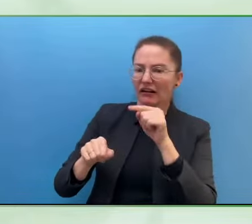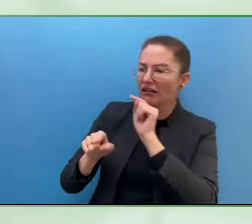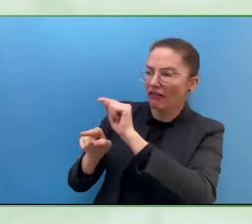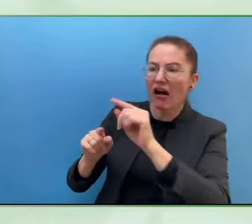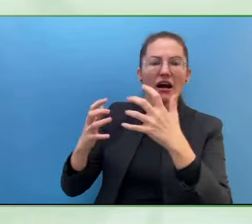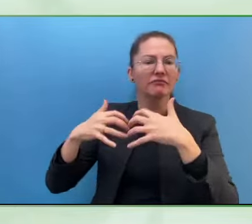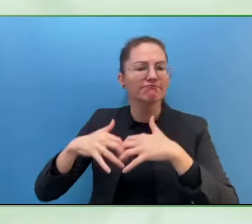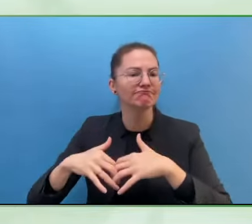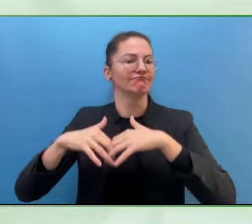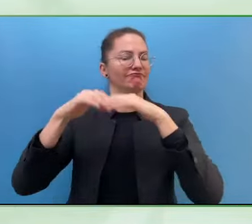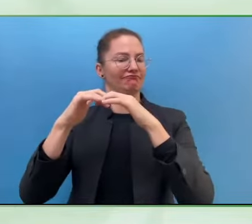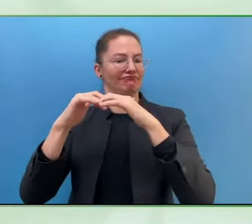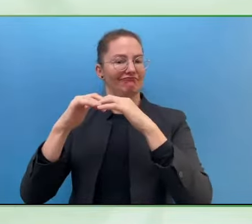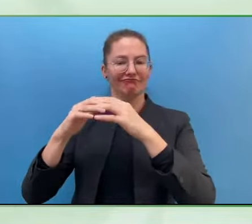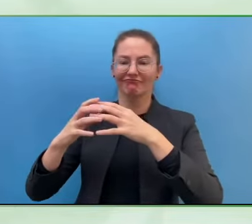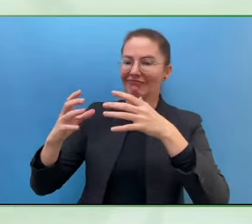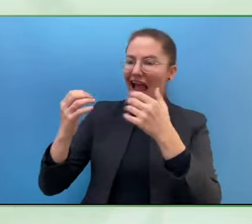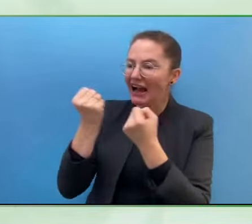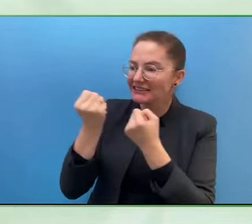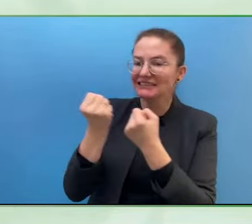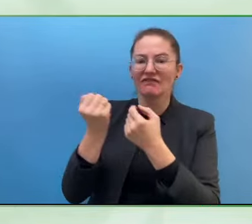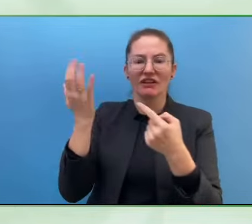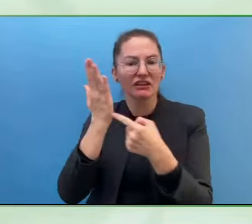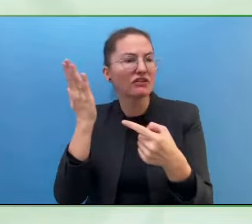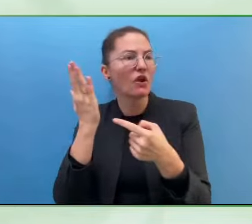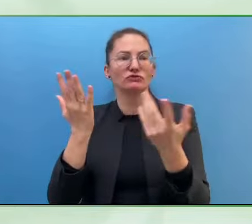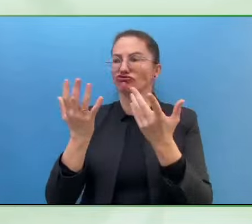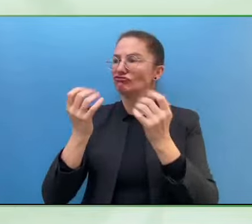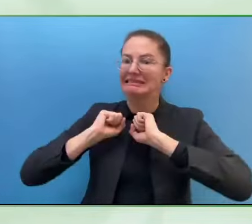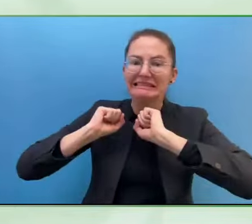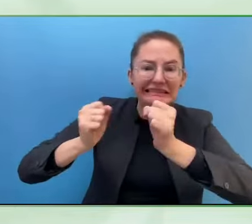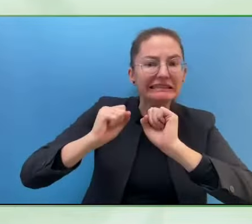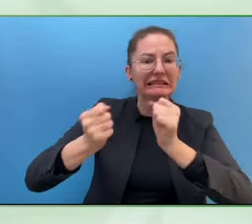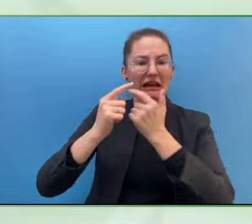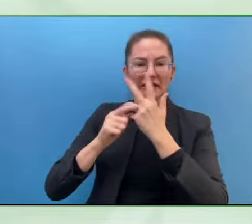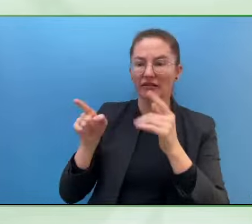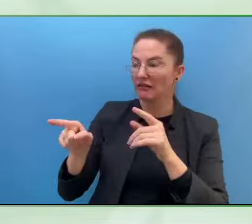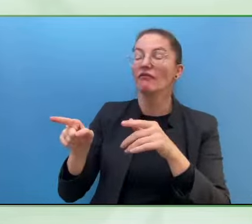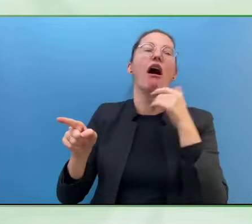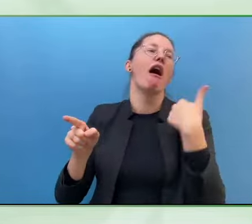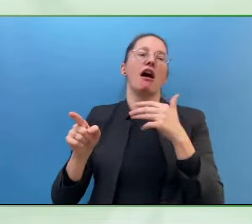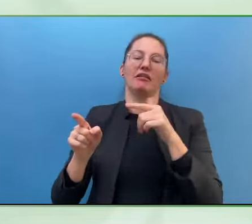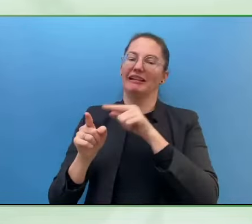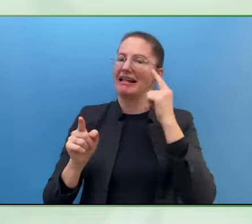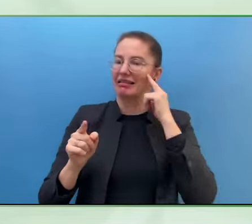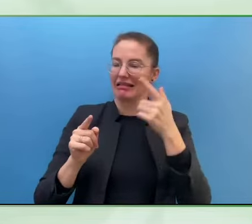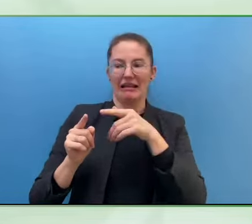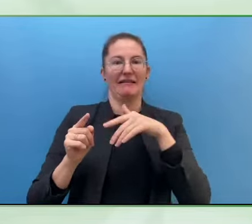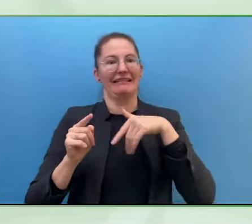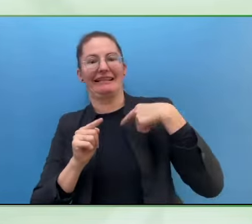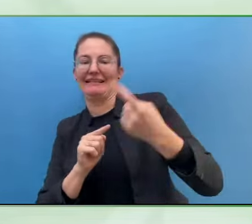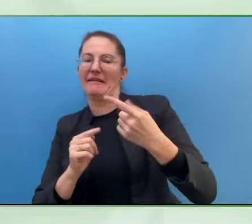to technologies, which is one thing. Implementing it is another thing.